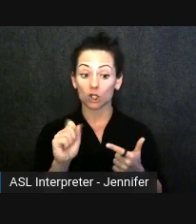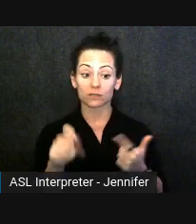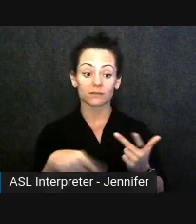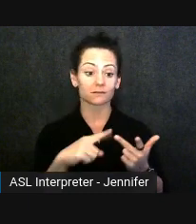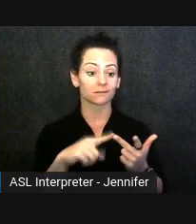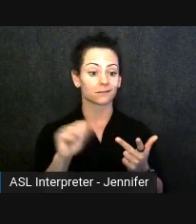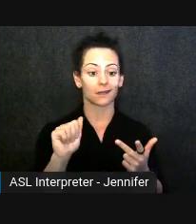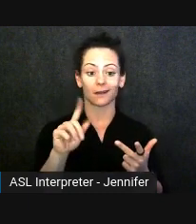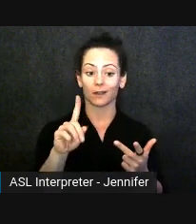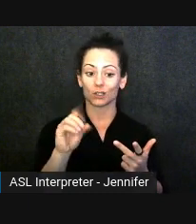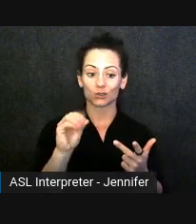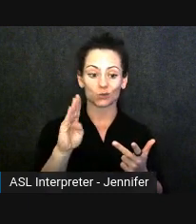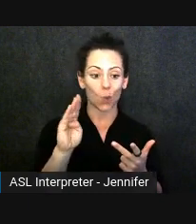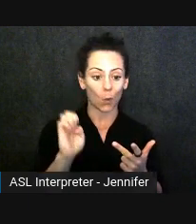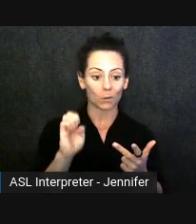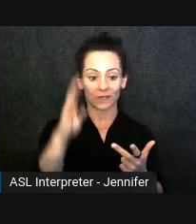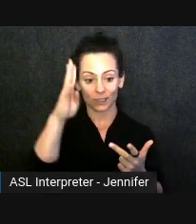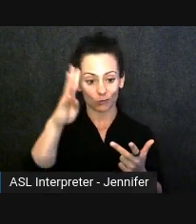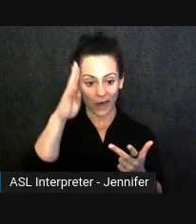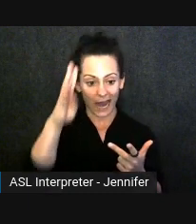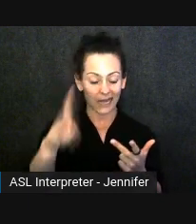All kinds of applications.